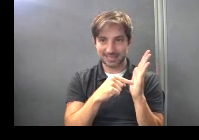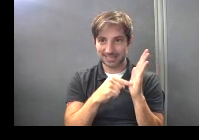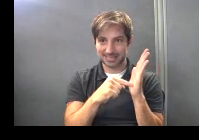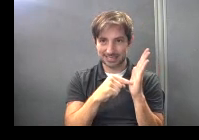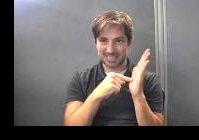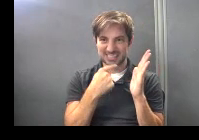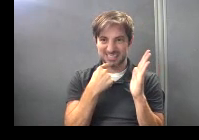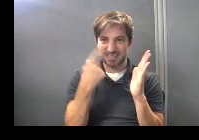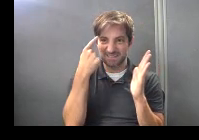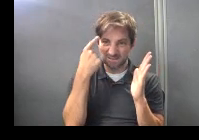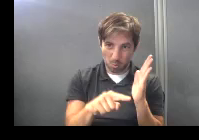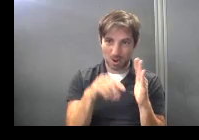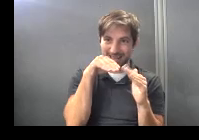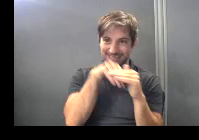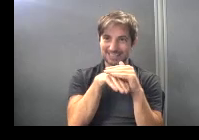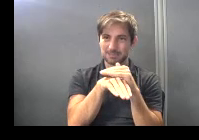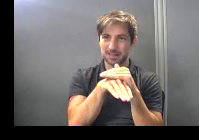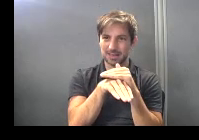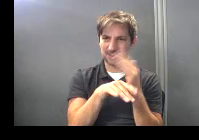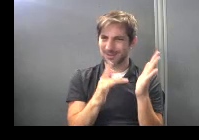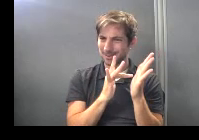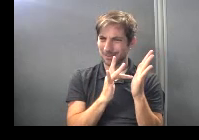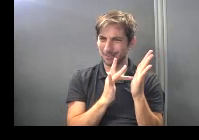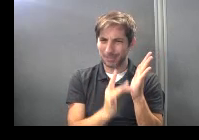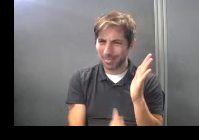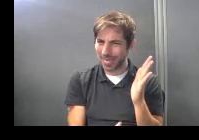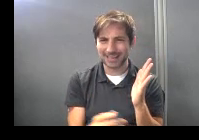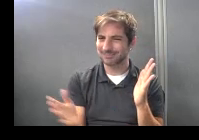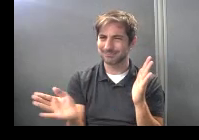FOR ACCESSIBILITY. WHAT ARE YOU GOING TO LEAVE IT BLANK IN YOUR